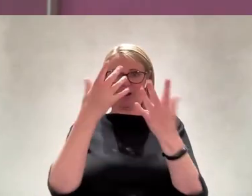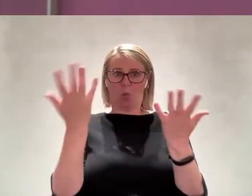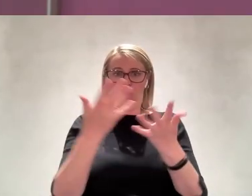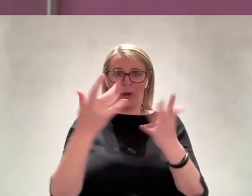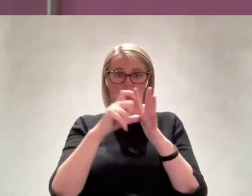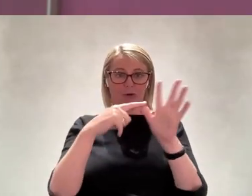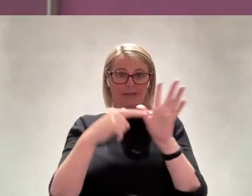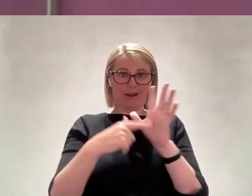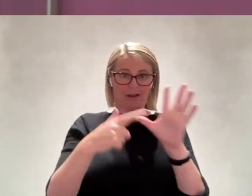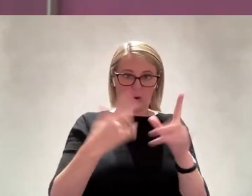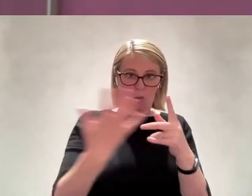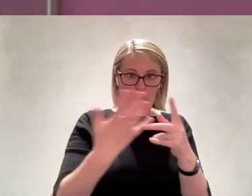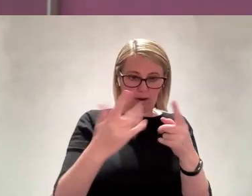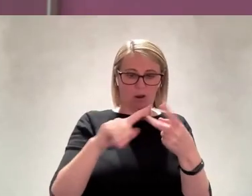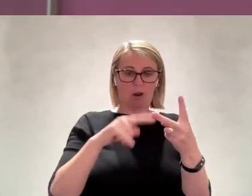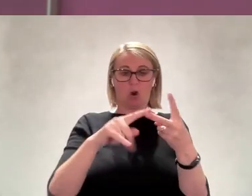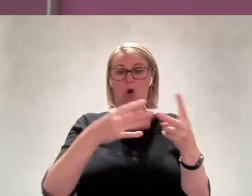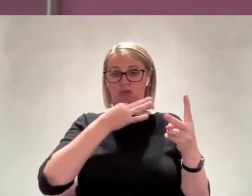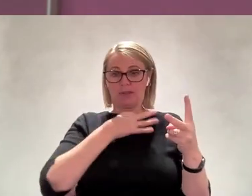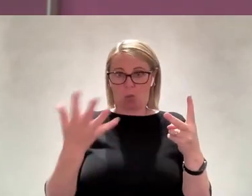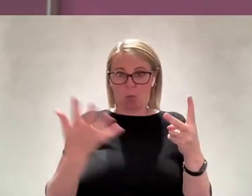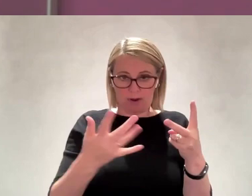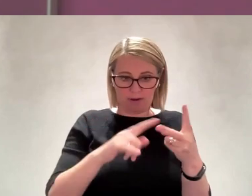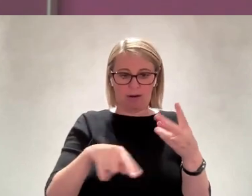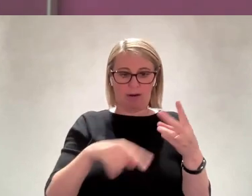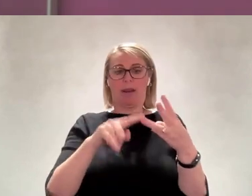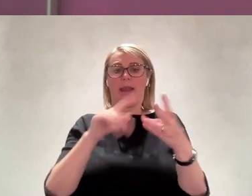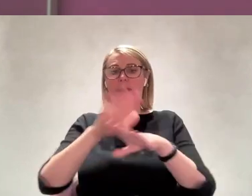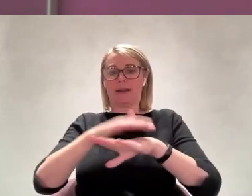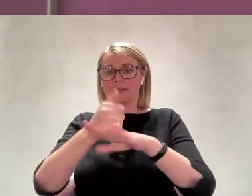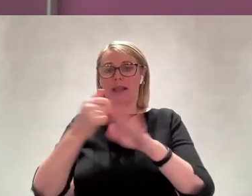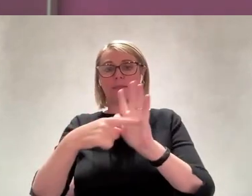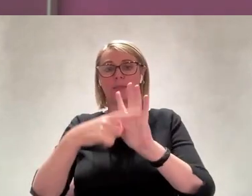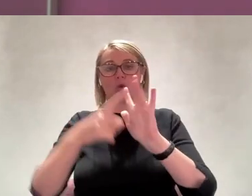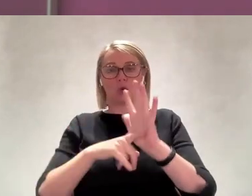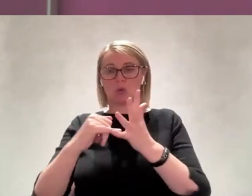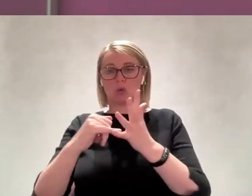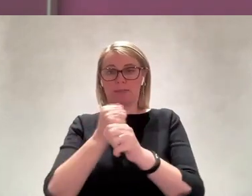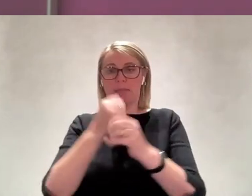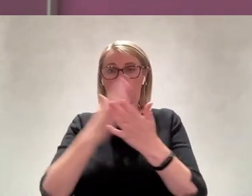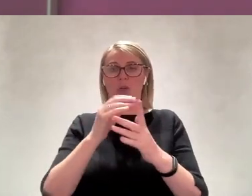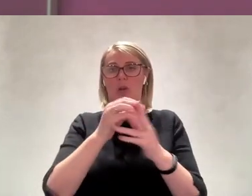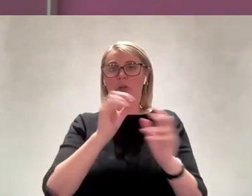data lies, where your risk lies, and how do you put in place tools to make sure that that's not extricated